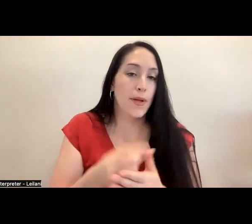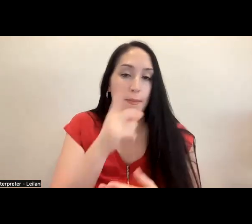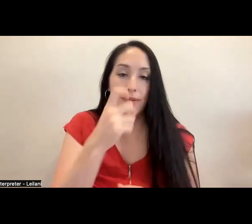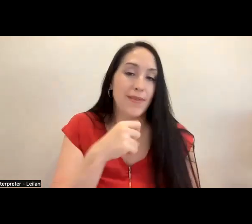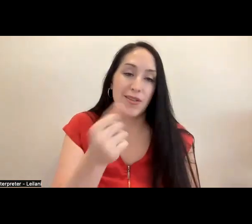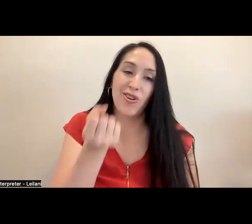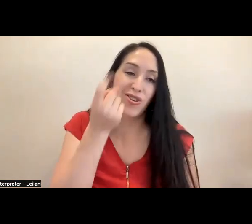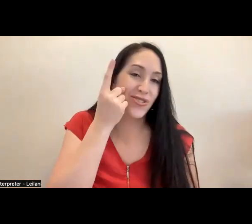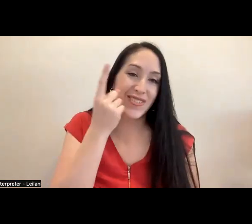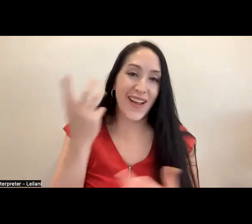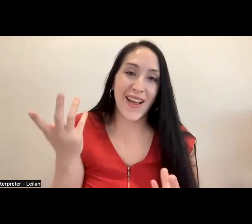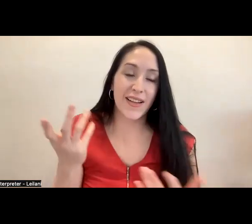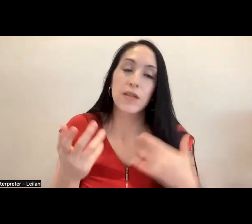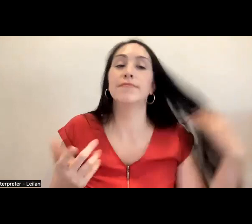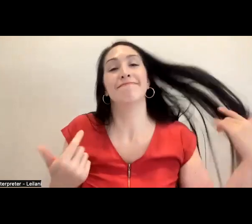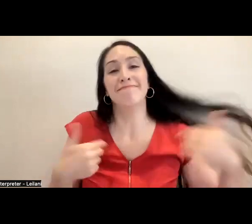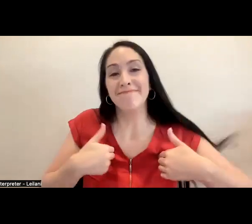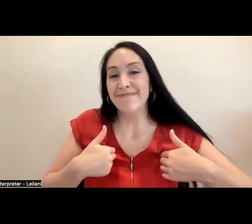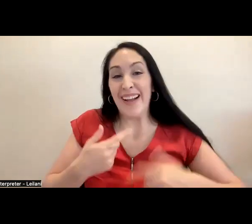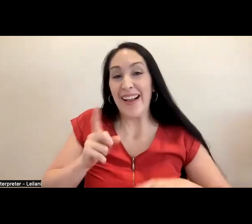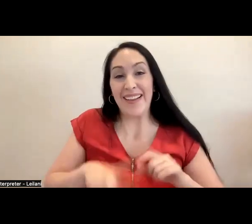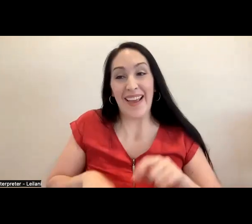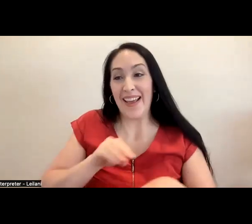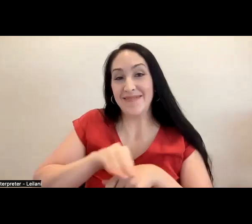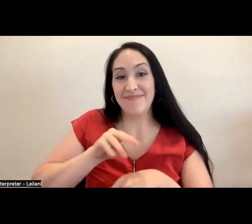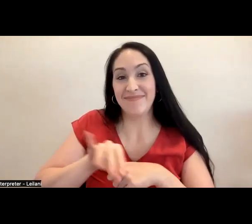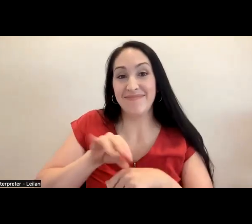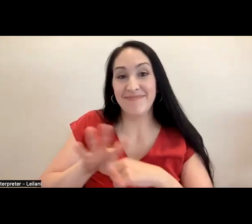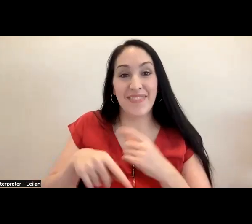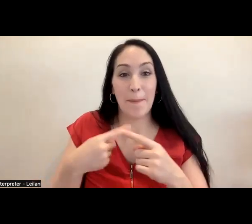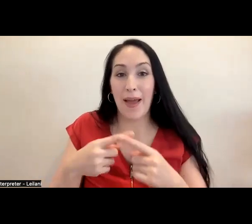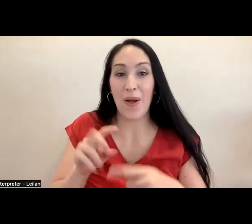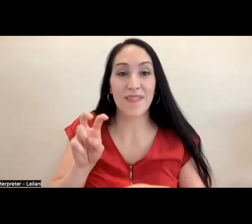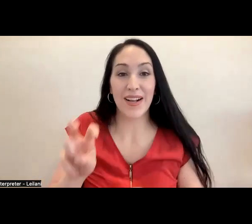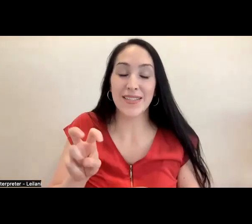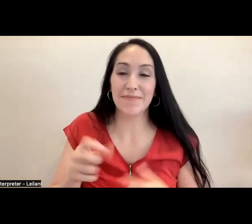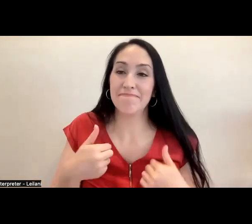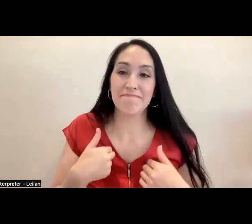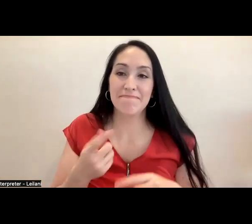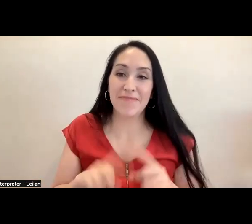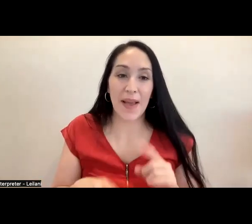12:00:11 I can't provide you investment offices. I can just tell you that the the risk is range.